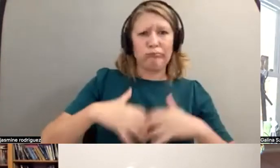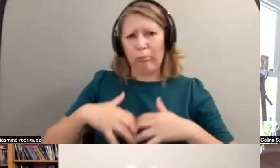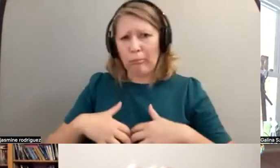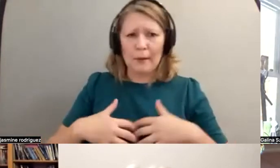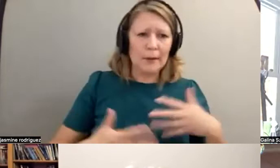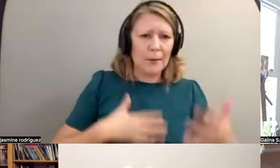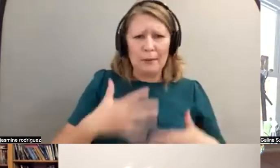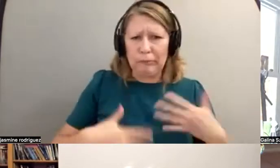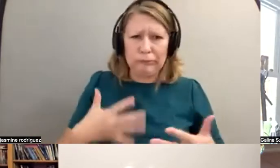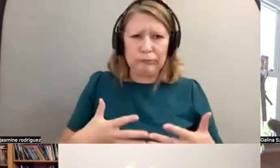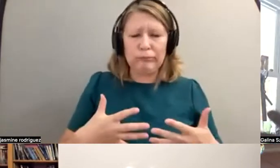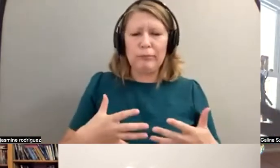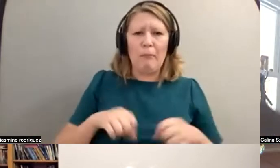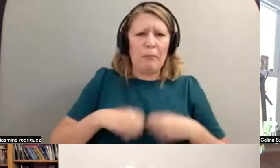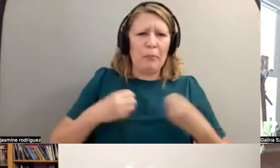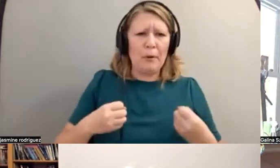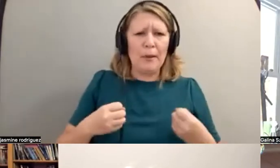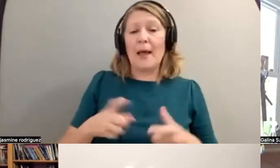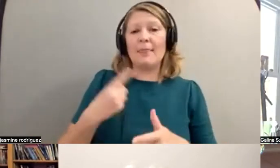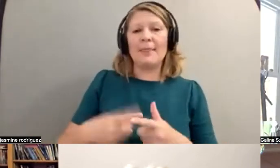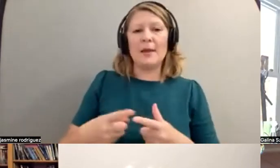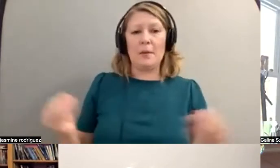But there is, best it will be. Yeah.